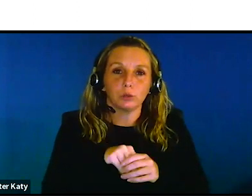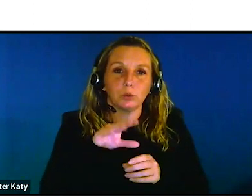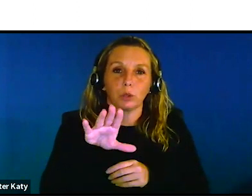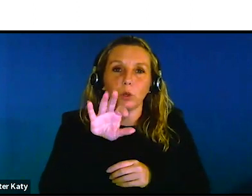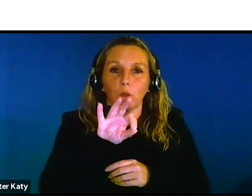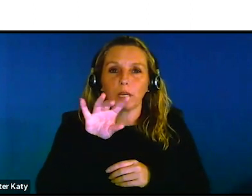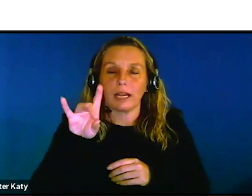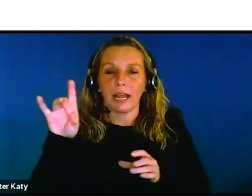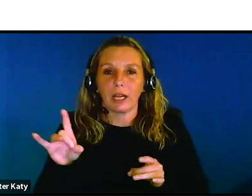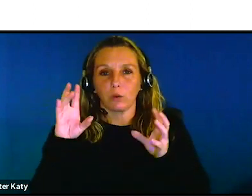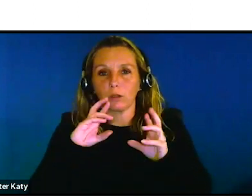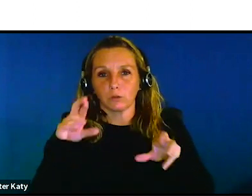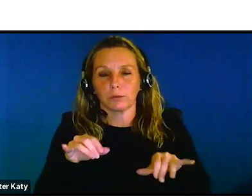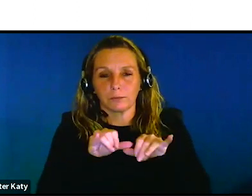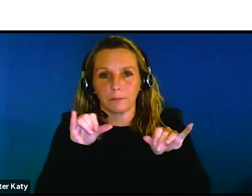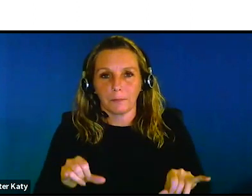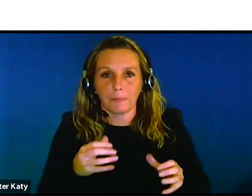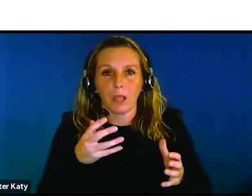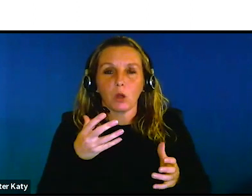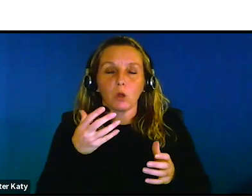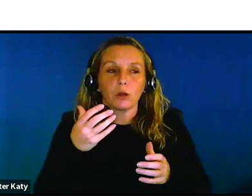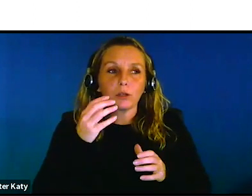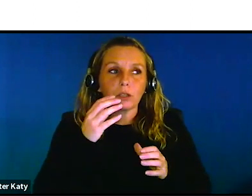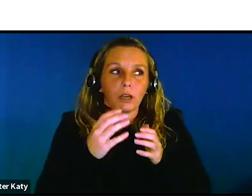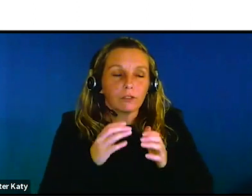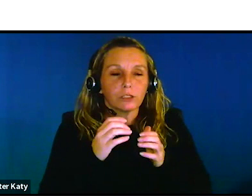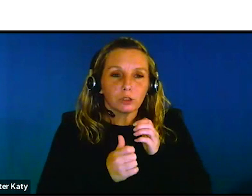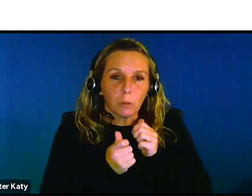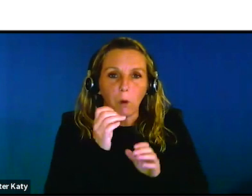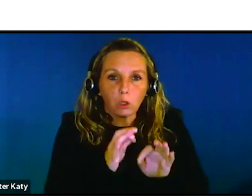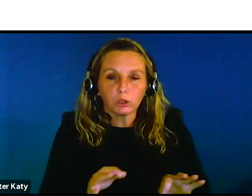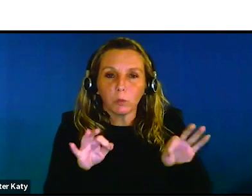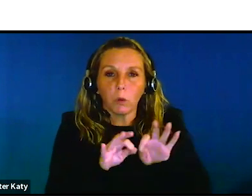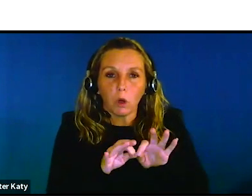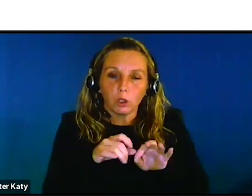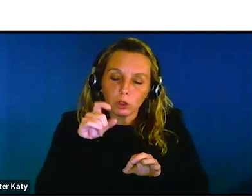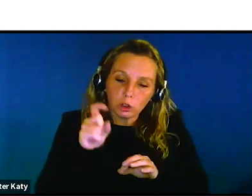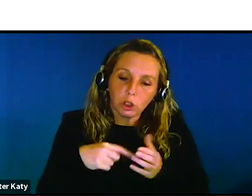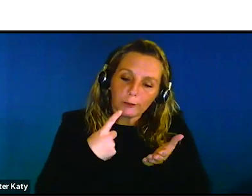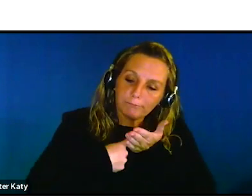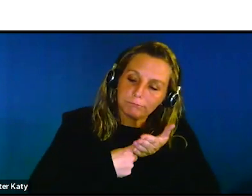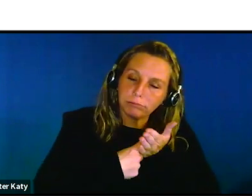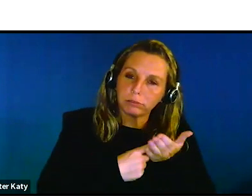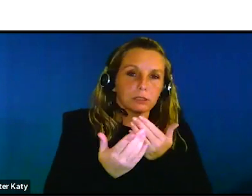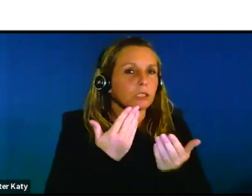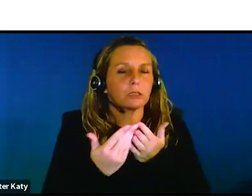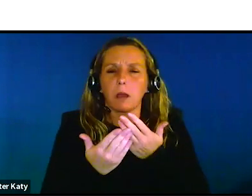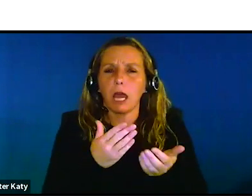Again, what are the conversations? Are the most important for you to have, no matter where you are in your in your journey